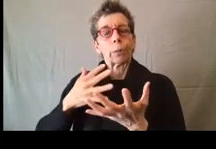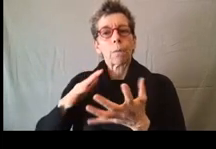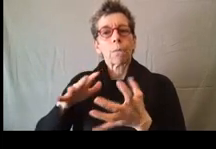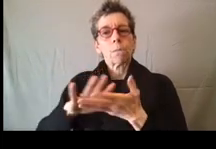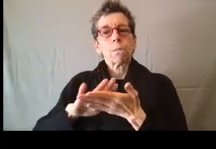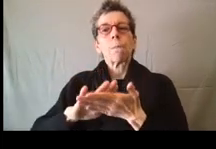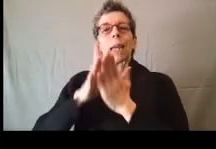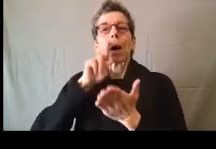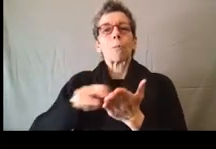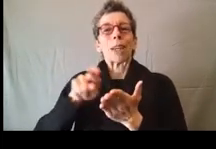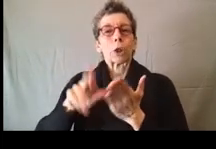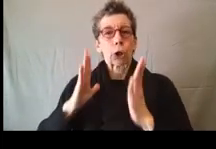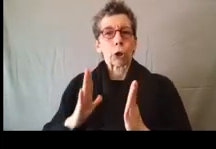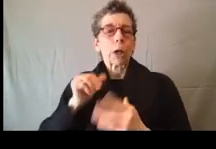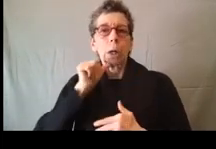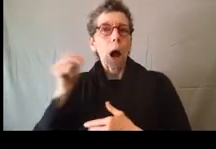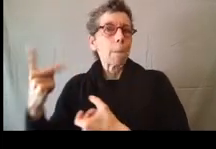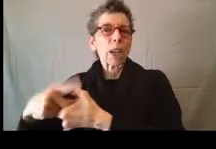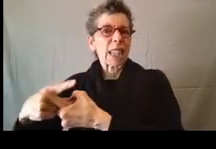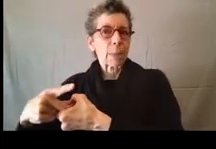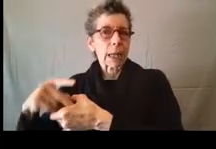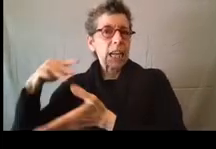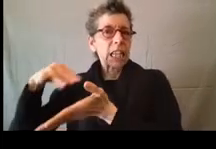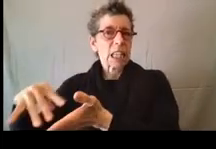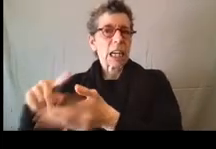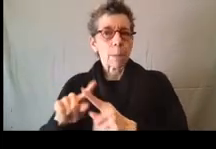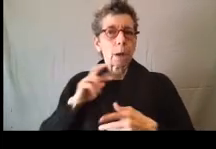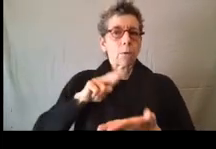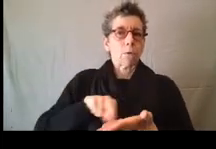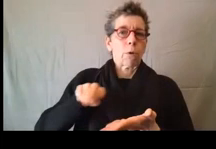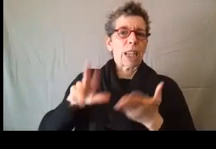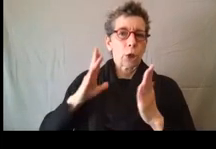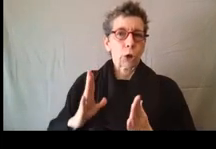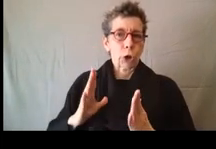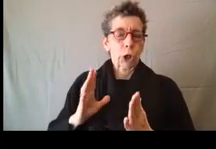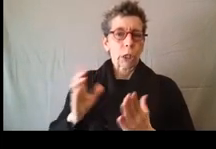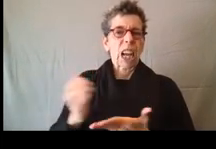in a study they were researchers supporting the data collection. We also had research